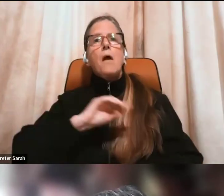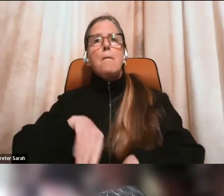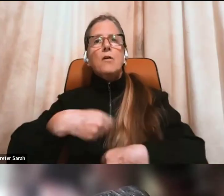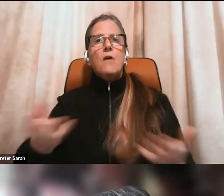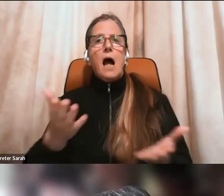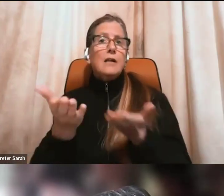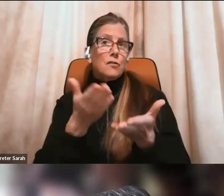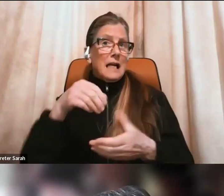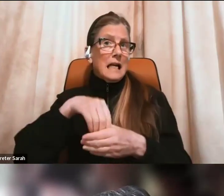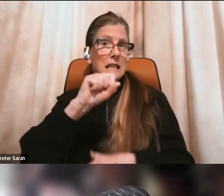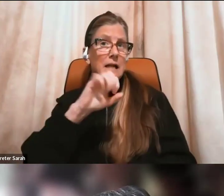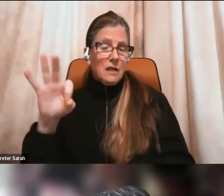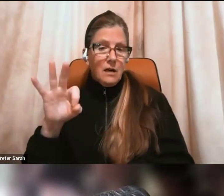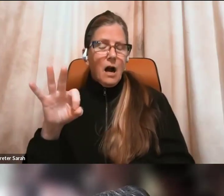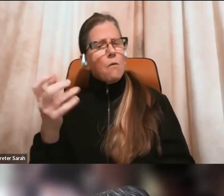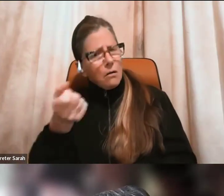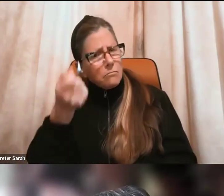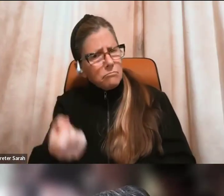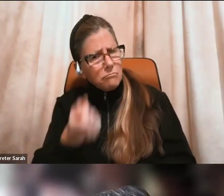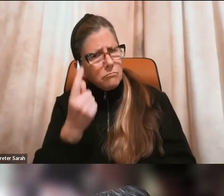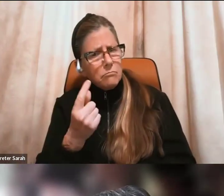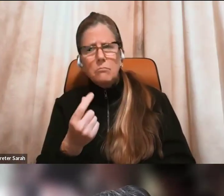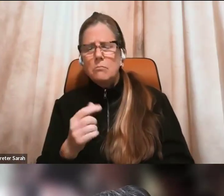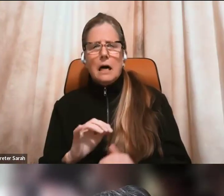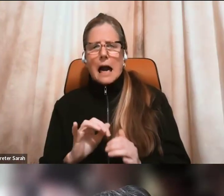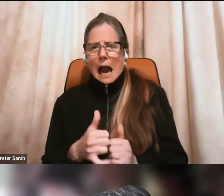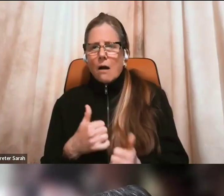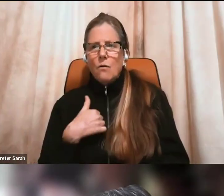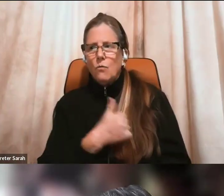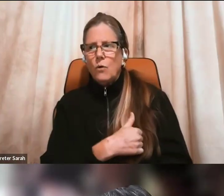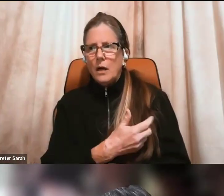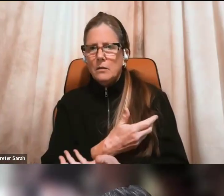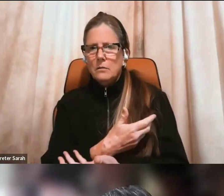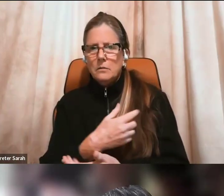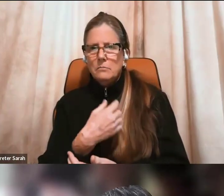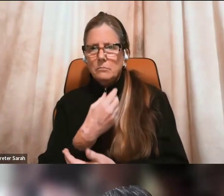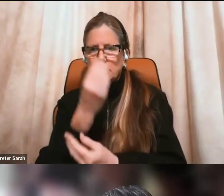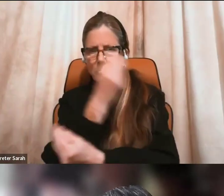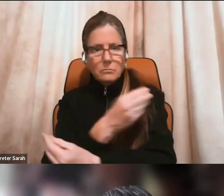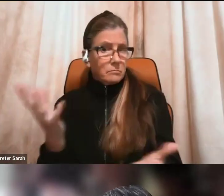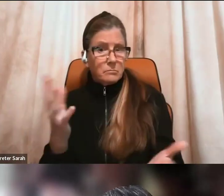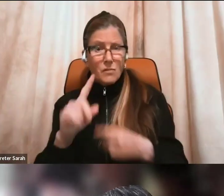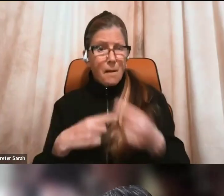Francisco, and I'd like to understand how we tell San Franciscans about the Lifeline Program.